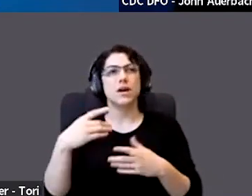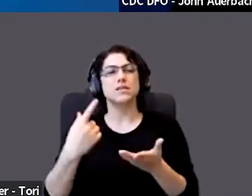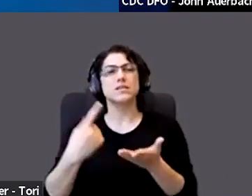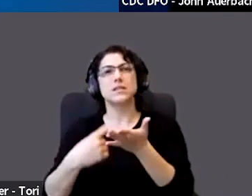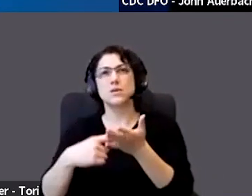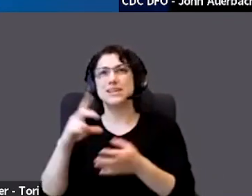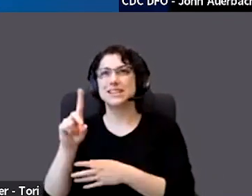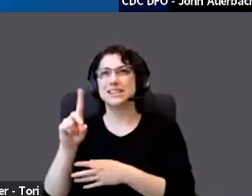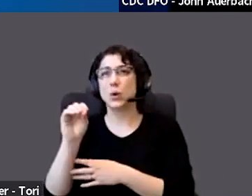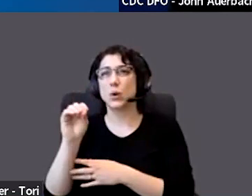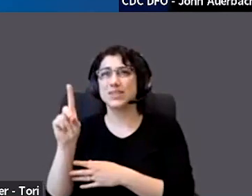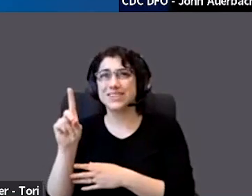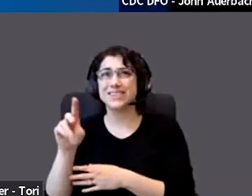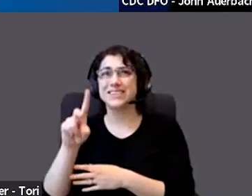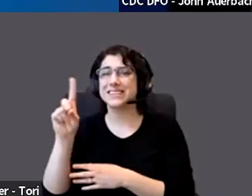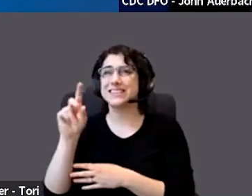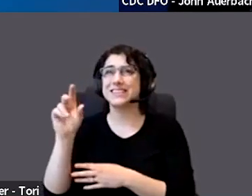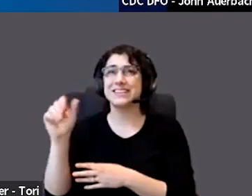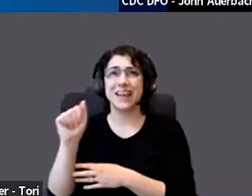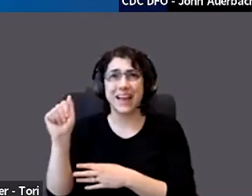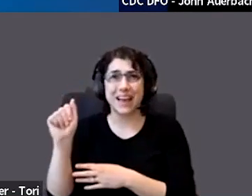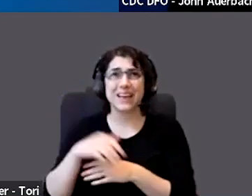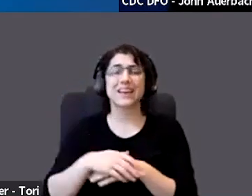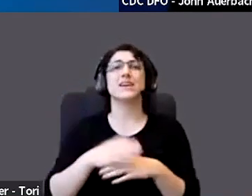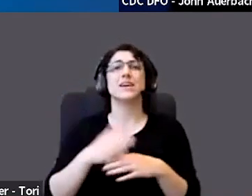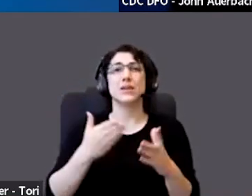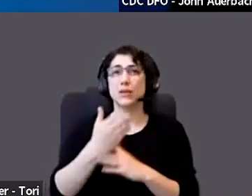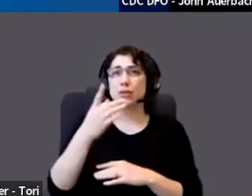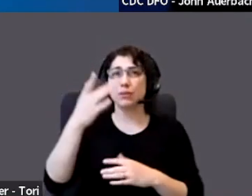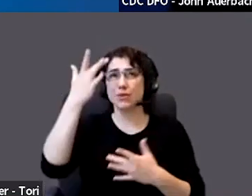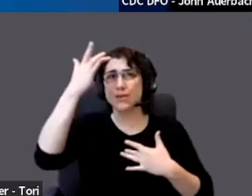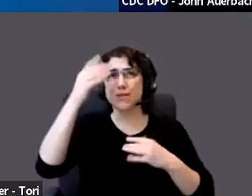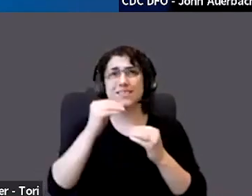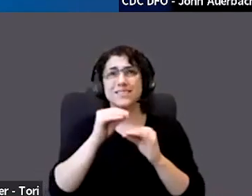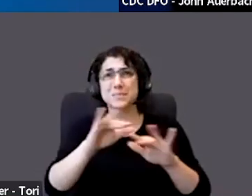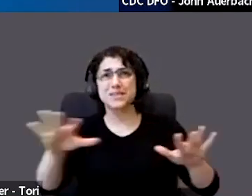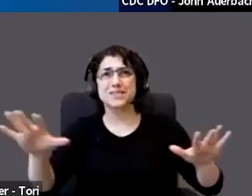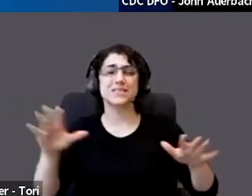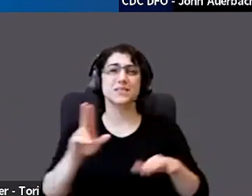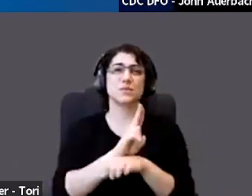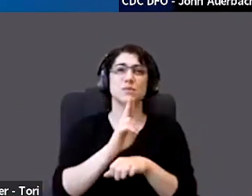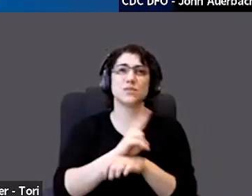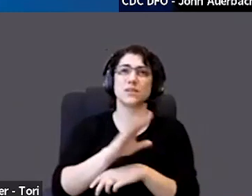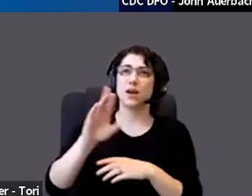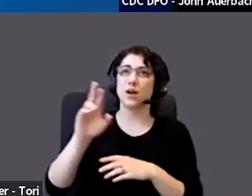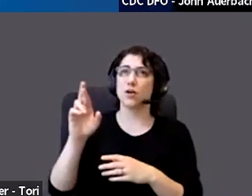some actual activities with them through the pandemic utilizing some of their data sources for some of the pandemic work.